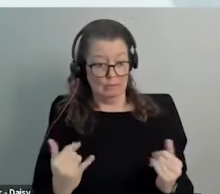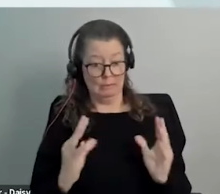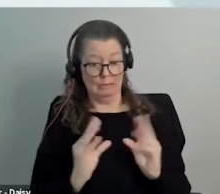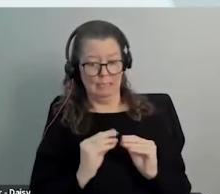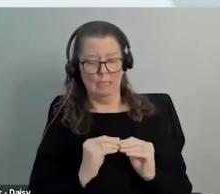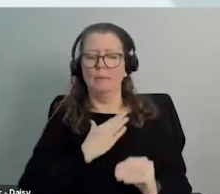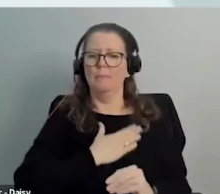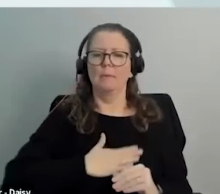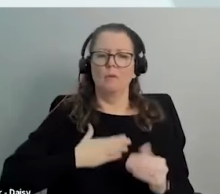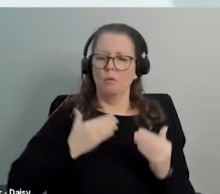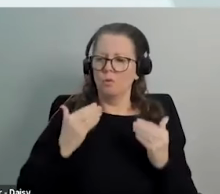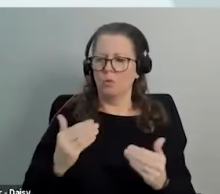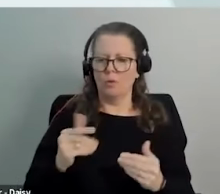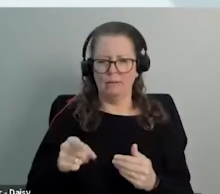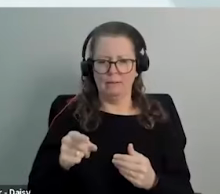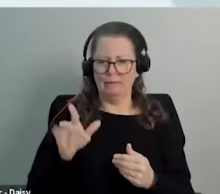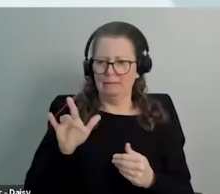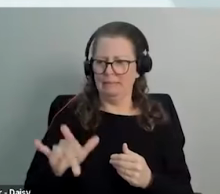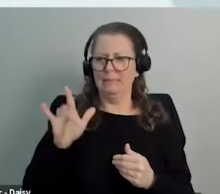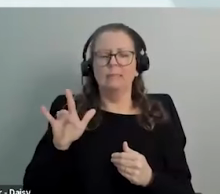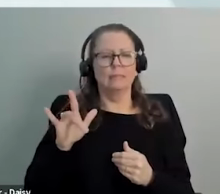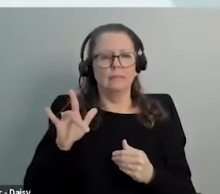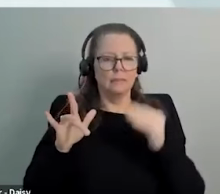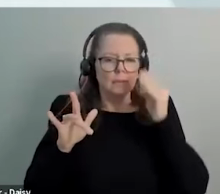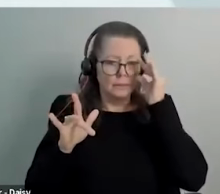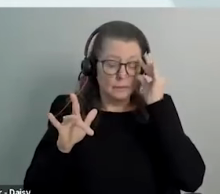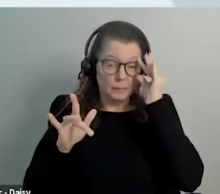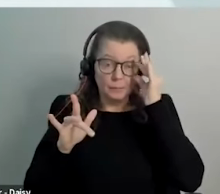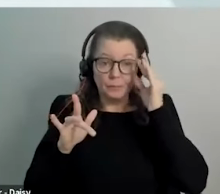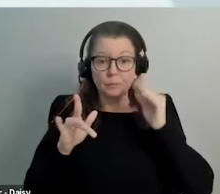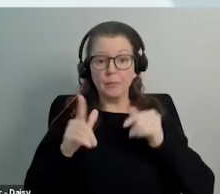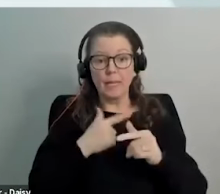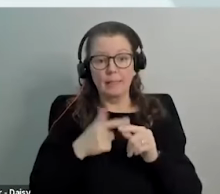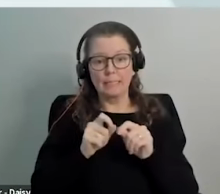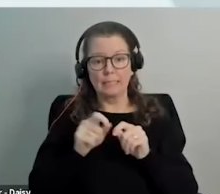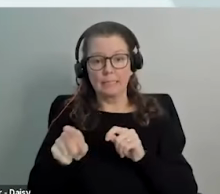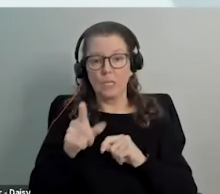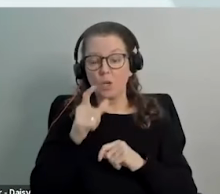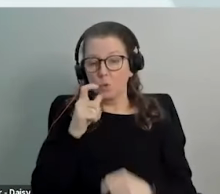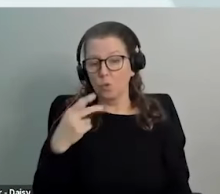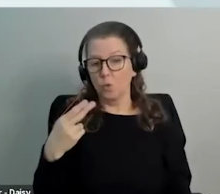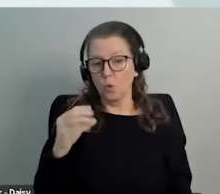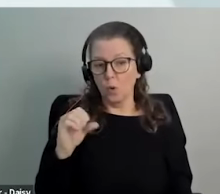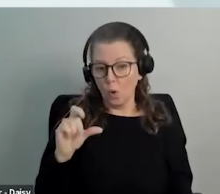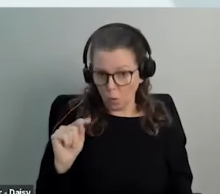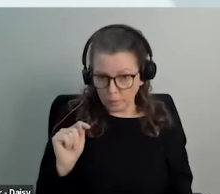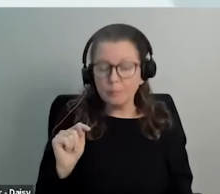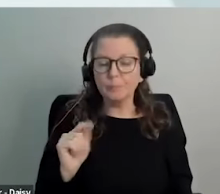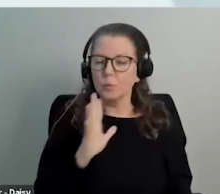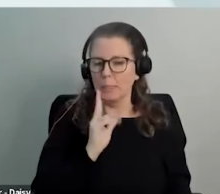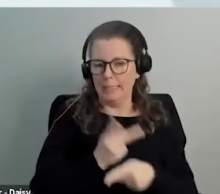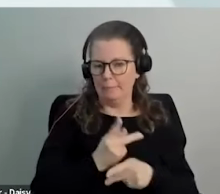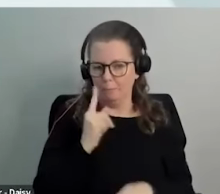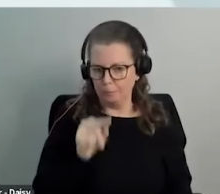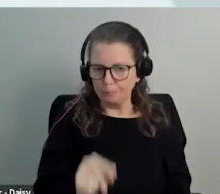please use that chat feature, and send it to us as the host and we will take care of that.